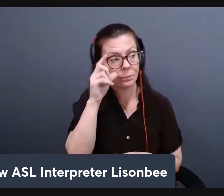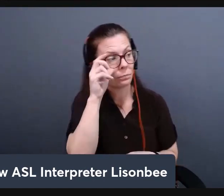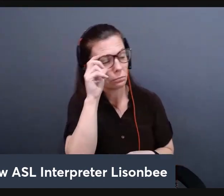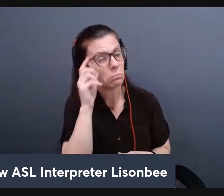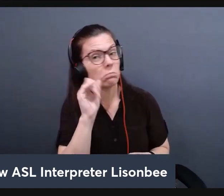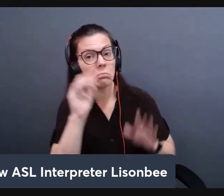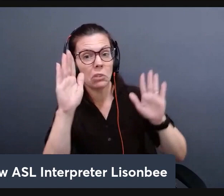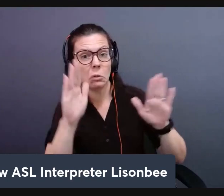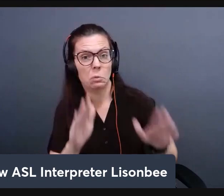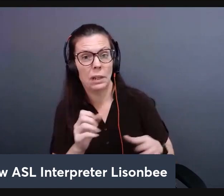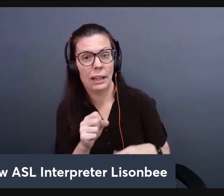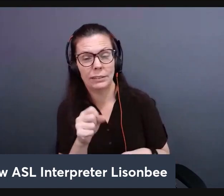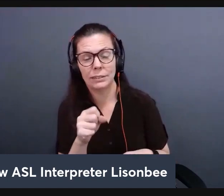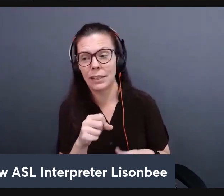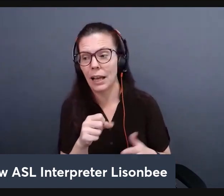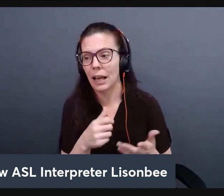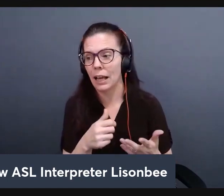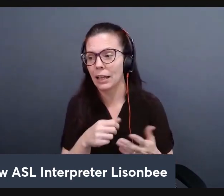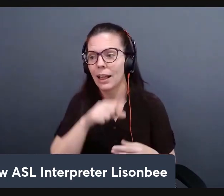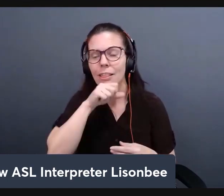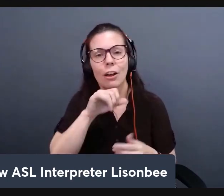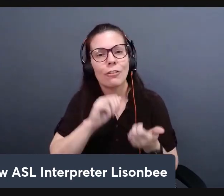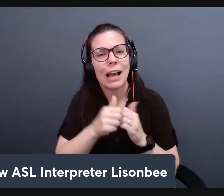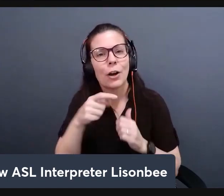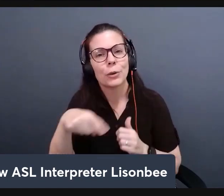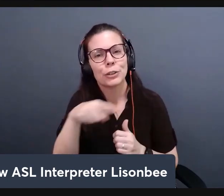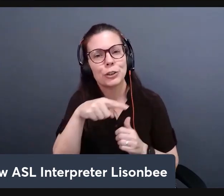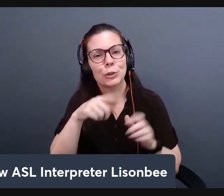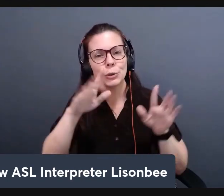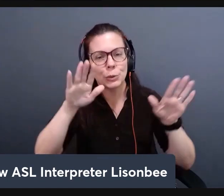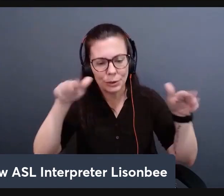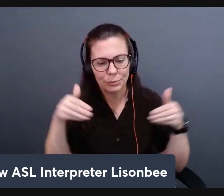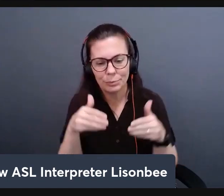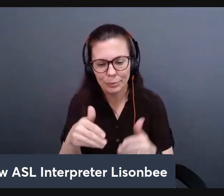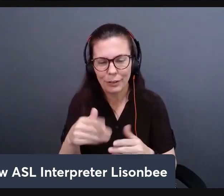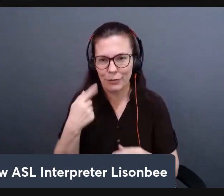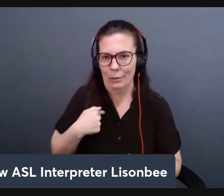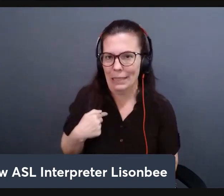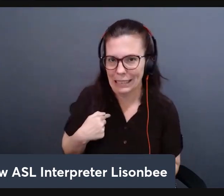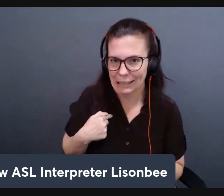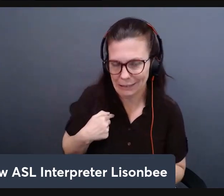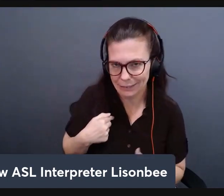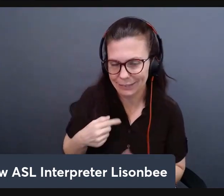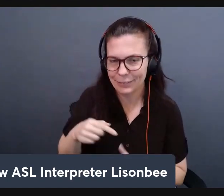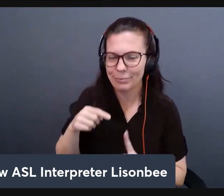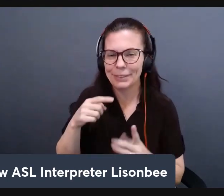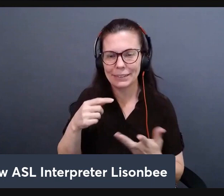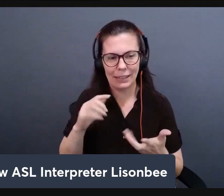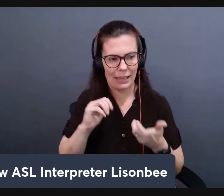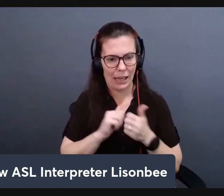And yeah, and I love how you distilled that down for me especially, of how do we even start to look at this?